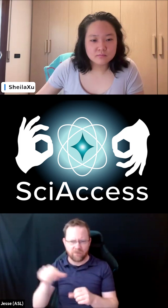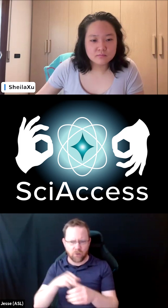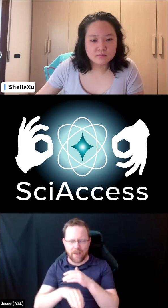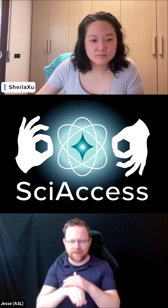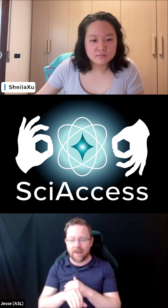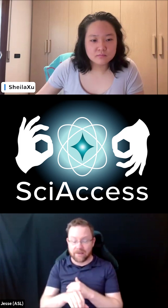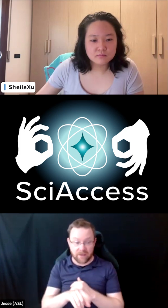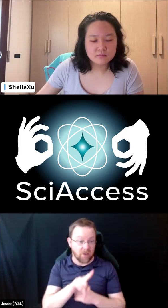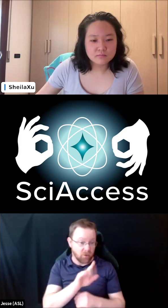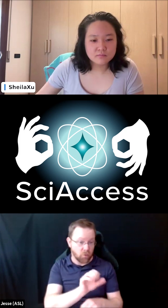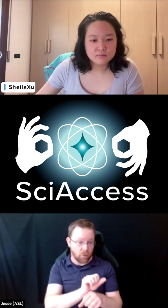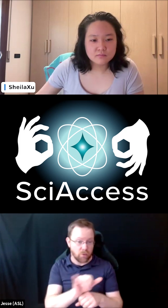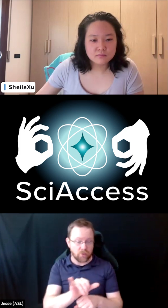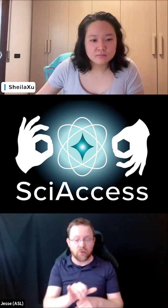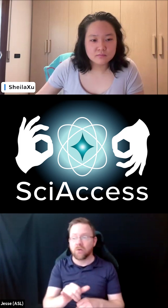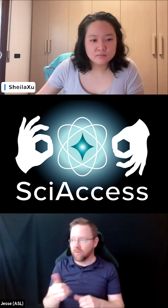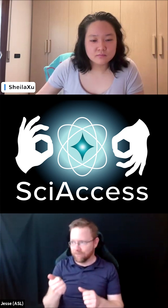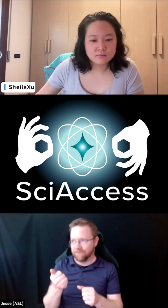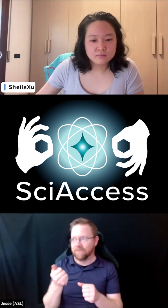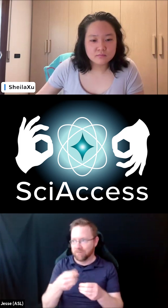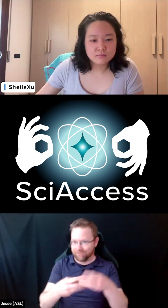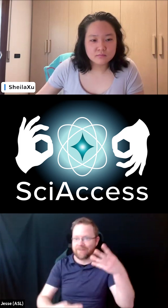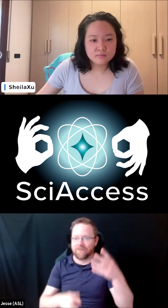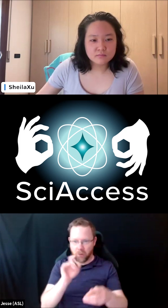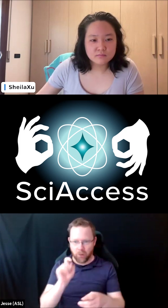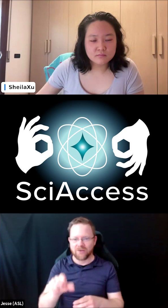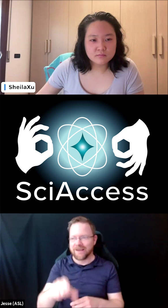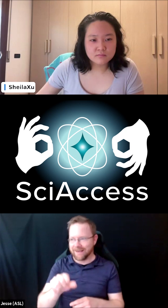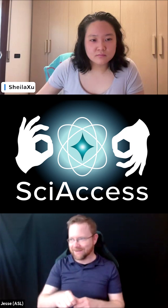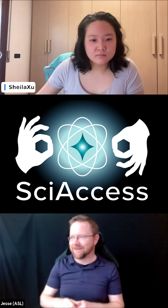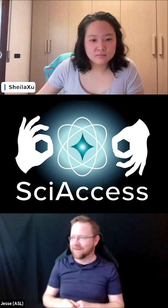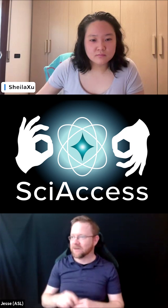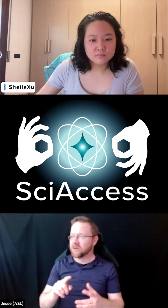Beginning with Jake who asked, do you think with the gloves,